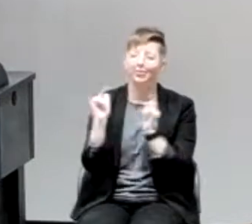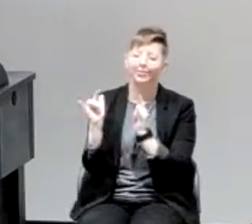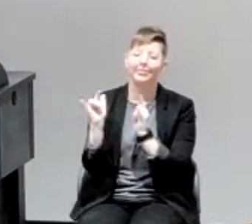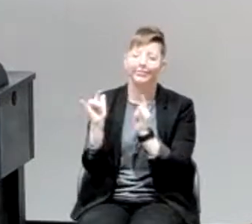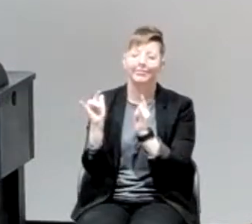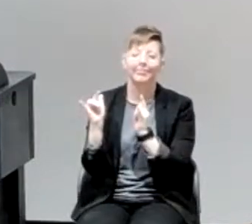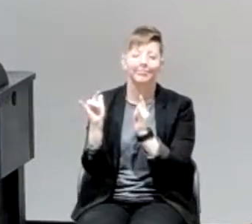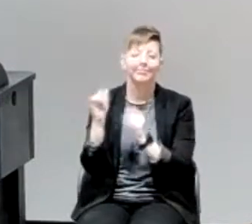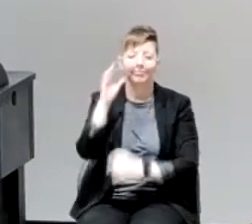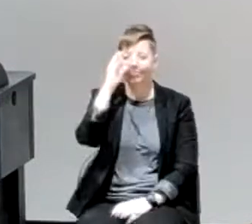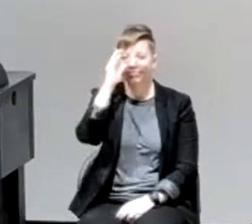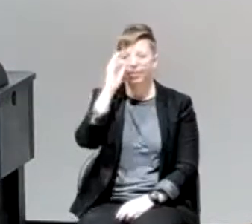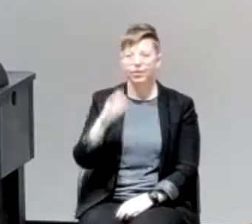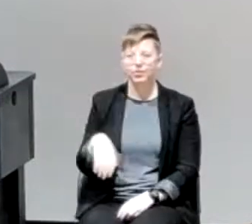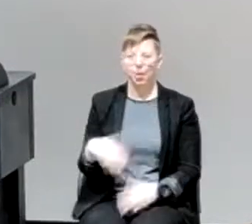Even bigger.